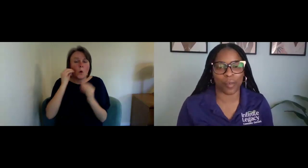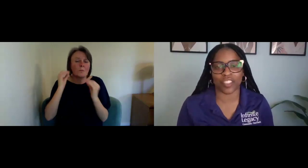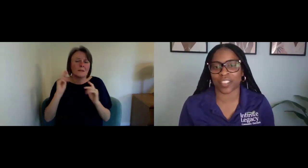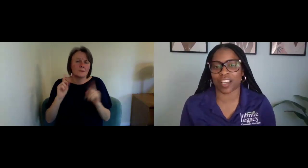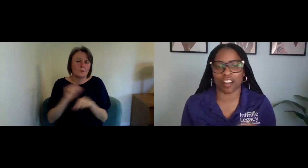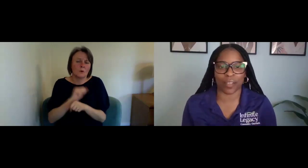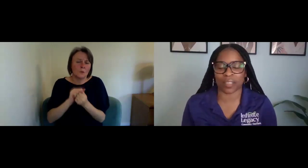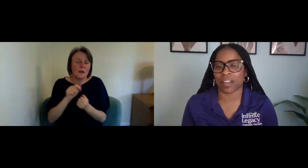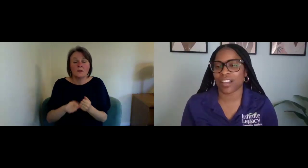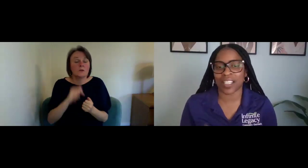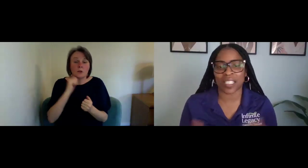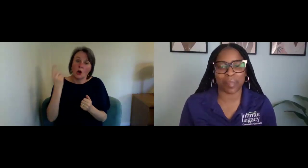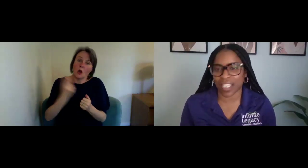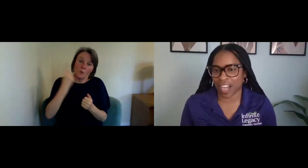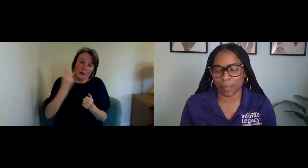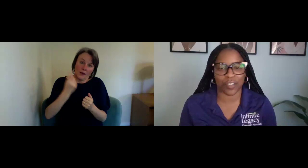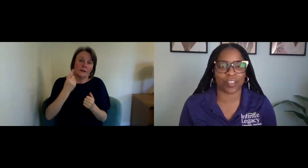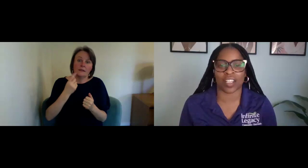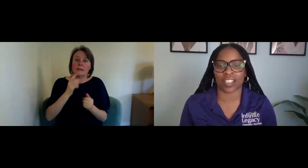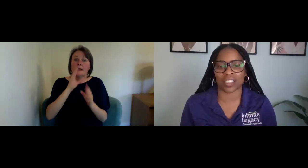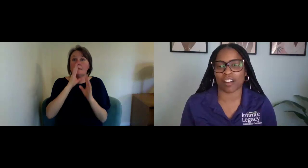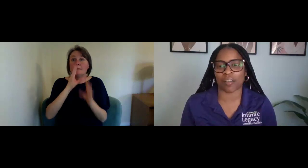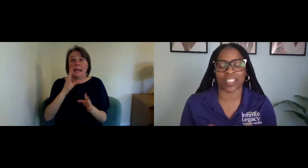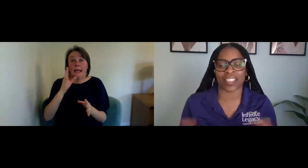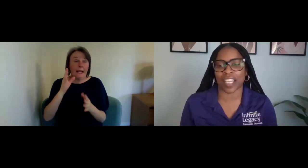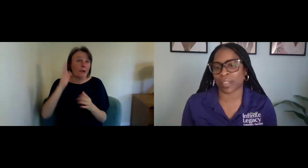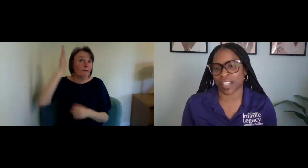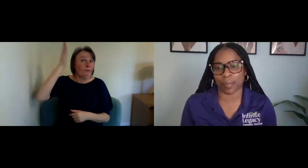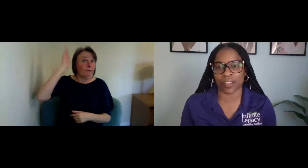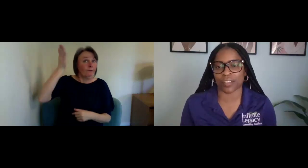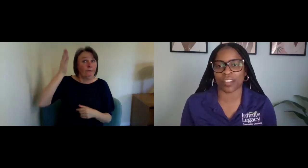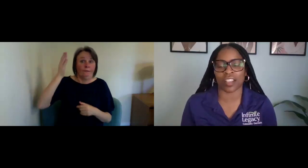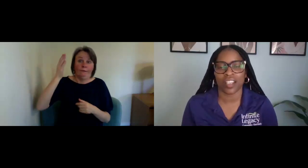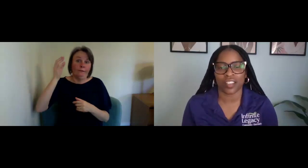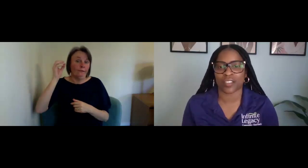so it's not always a speaking opportunity, it's not always a tabling opportunity.